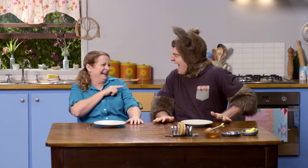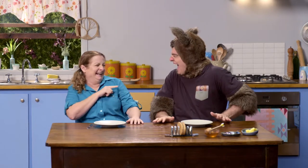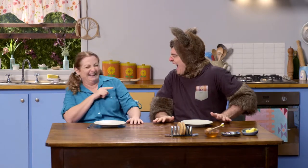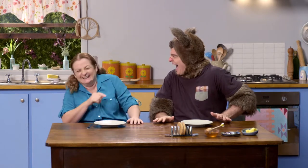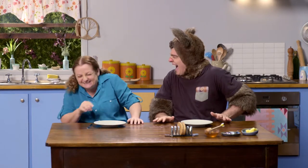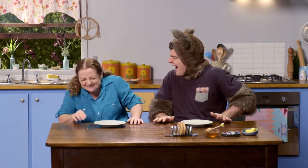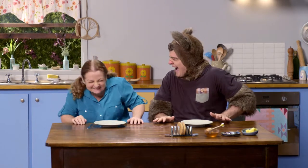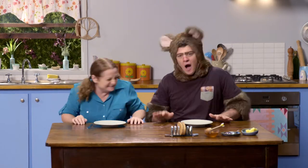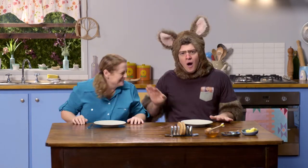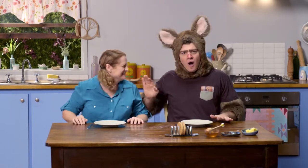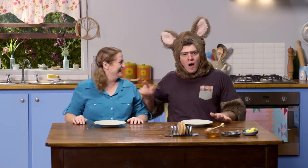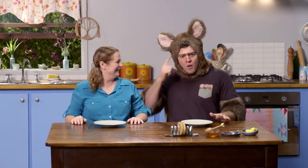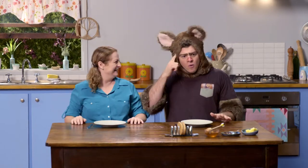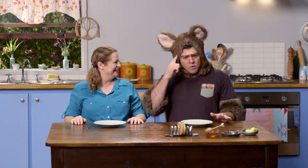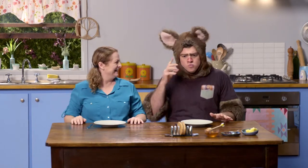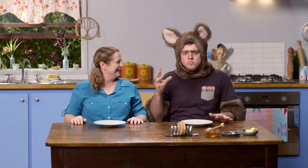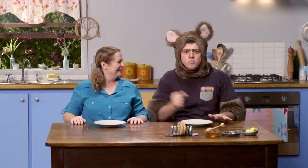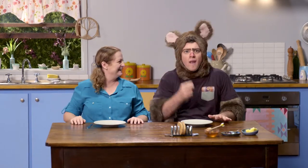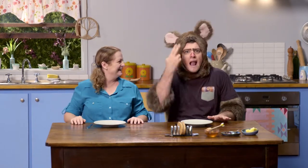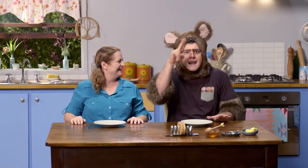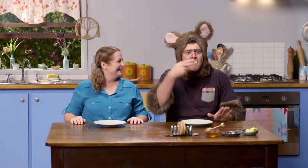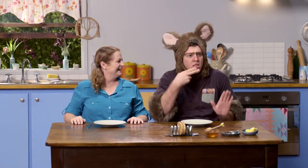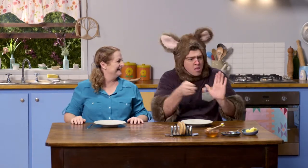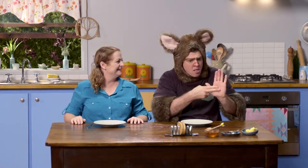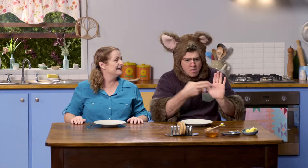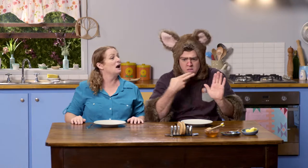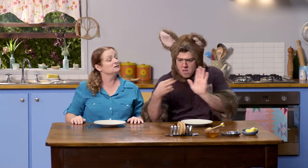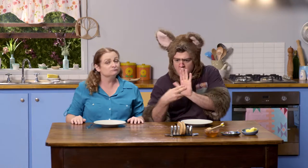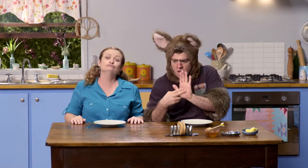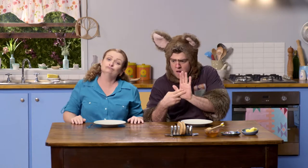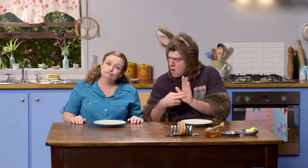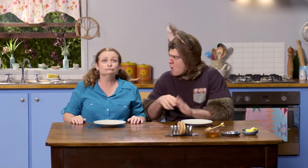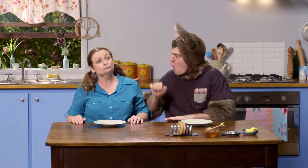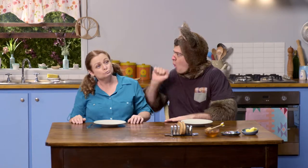Possum, you are funny! Oh, Sally, should be put our names on the chairs?